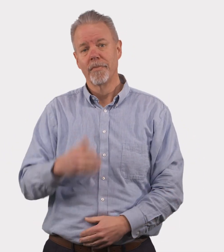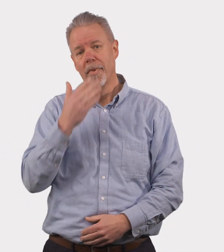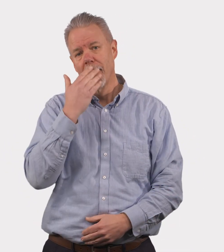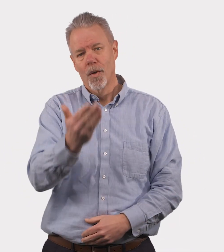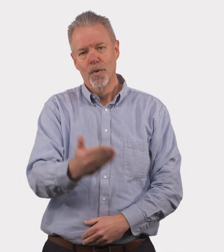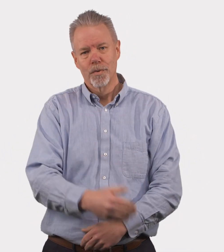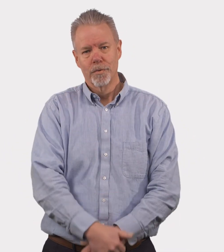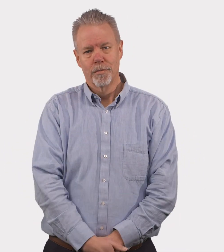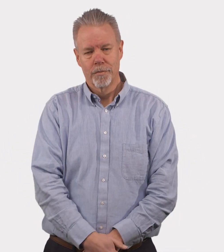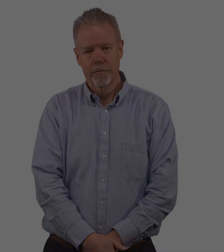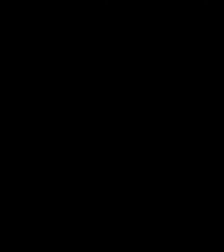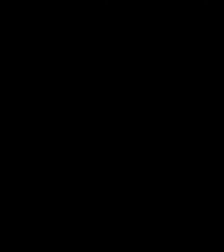Thank You.